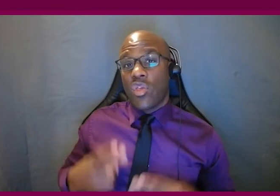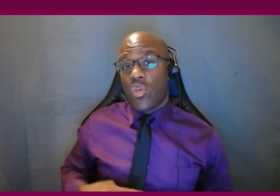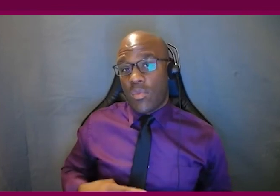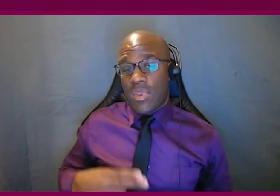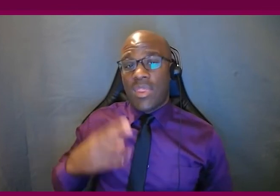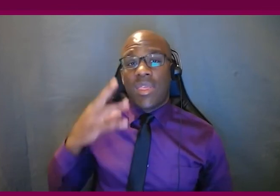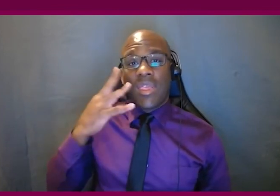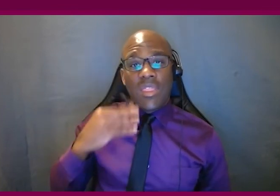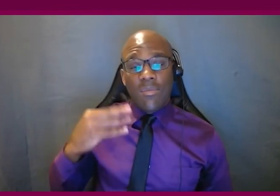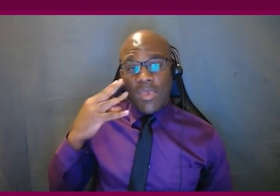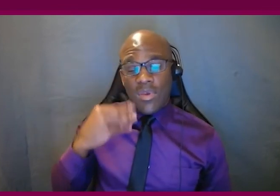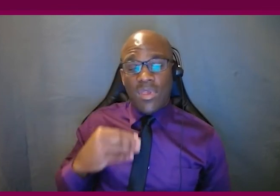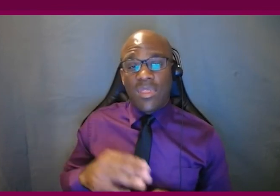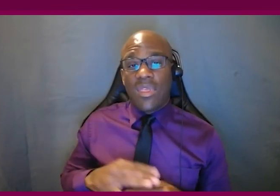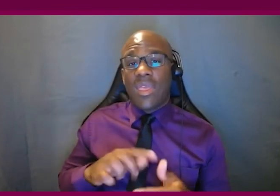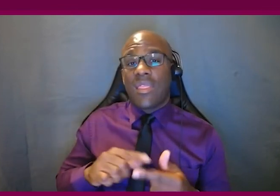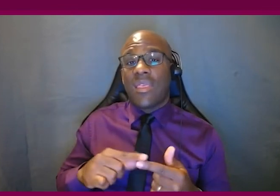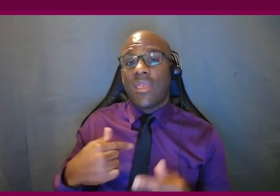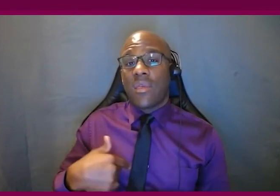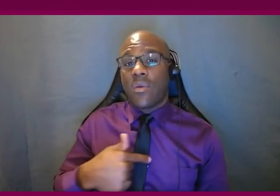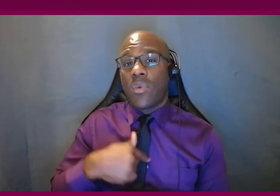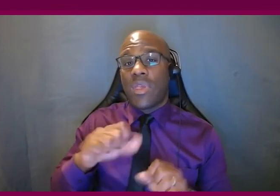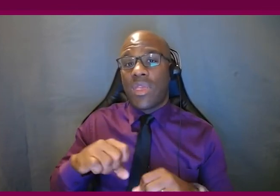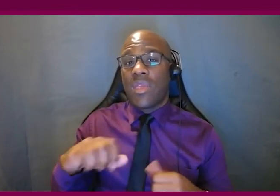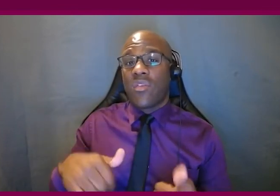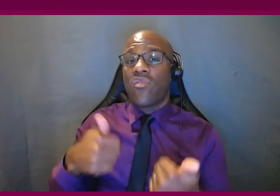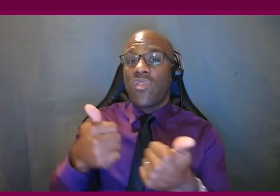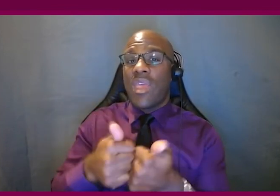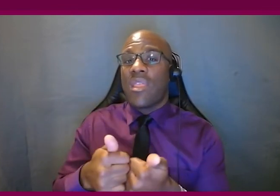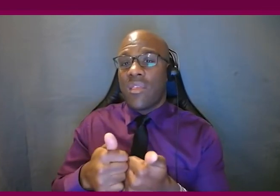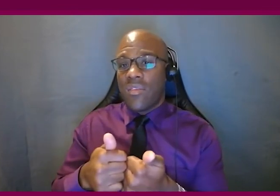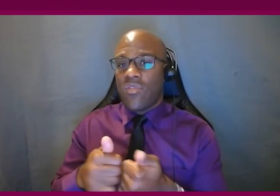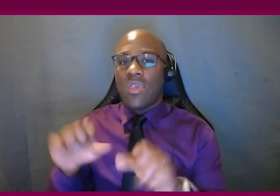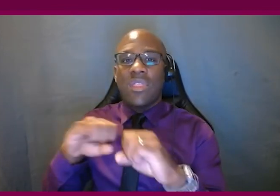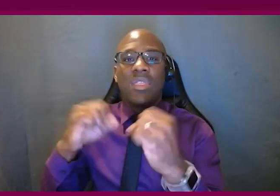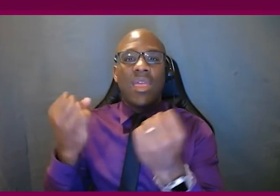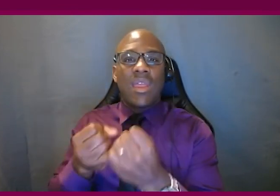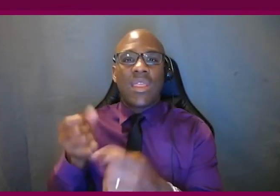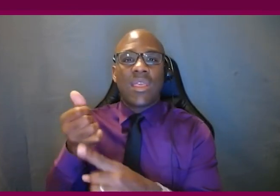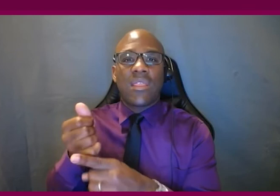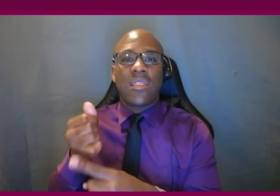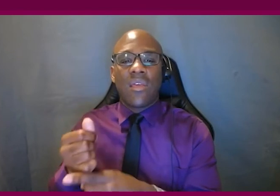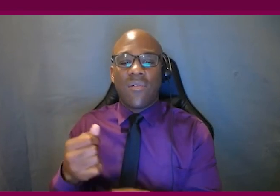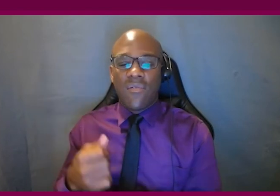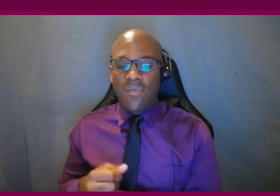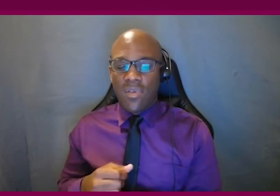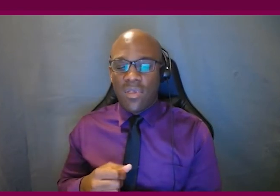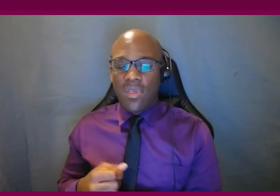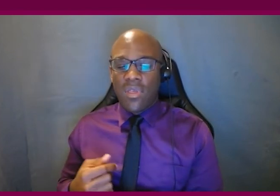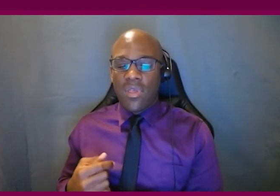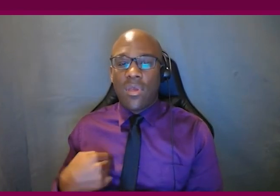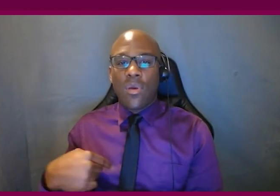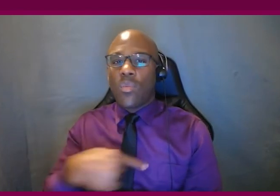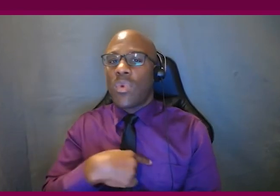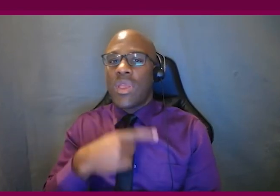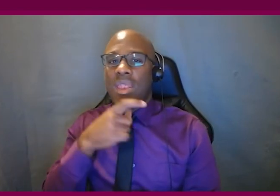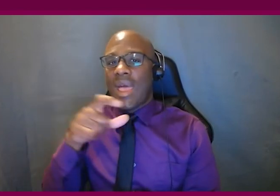body or mentally stable, whatever that means.